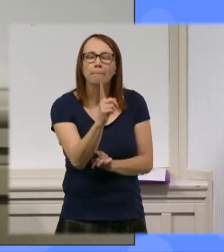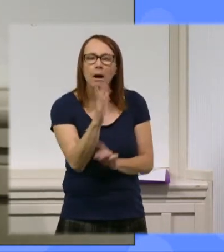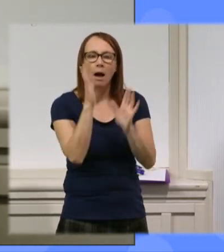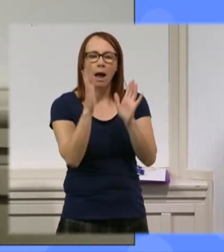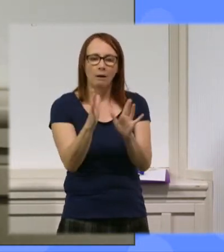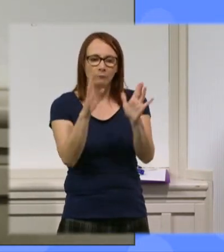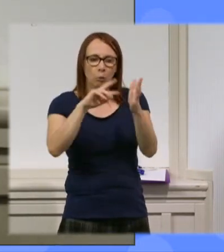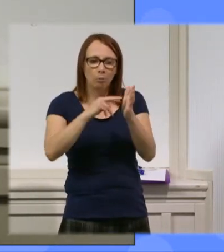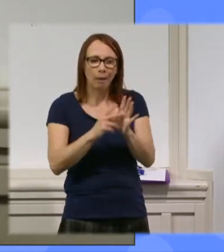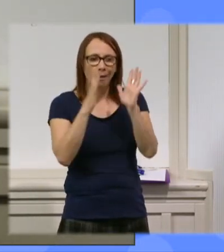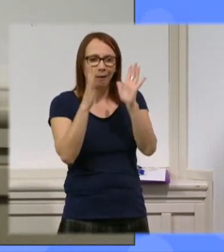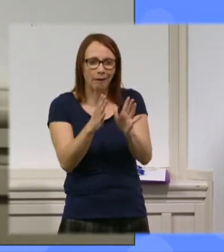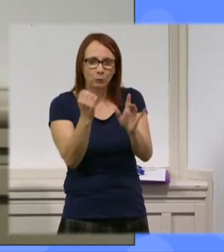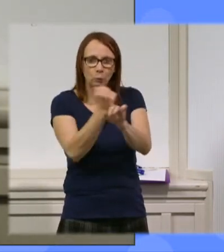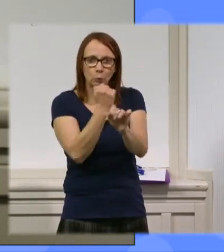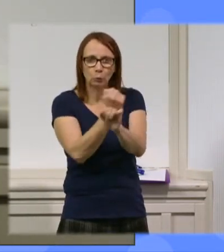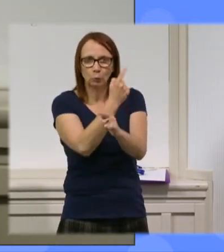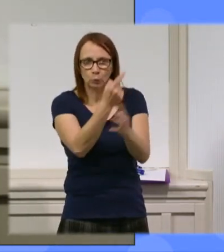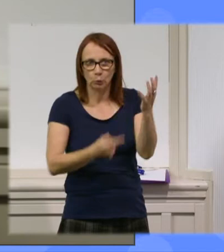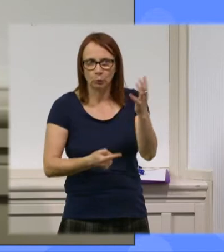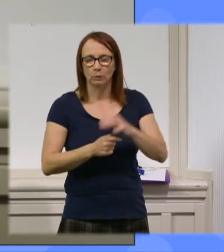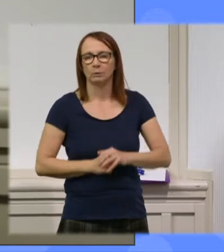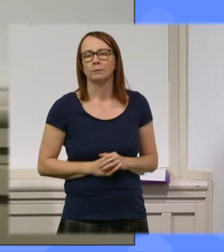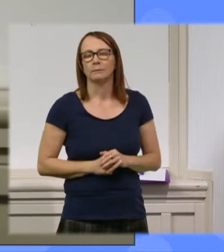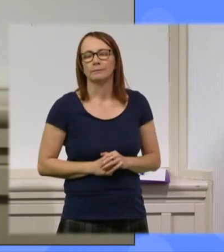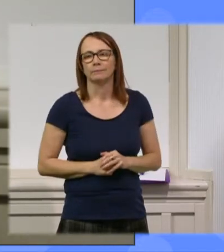have to do certain very specific things there needs to be significant public